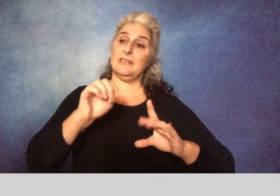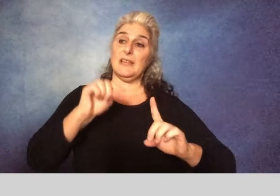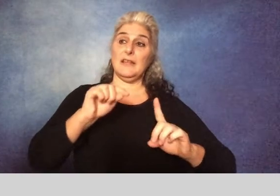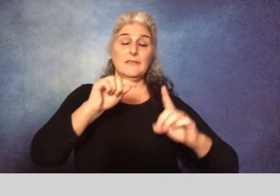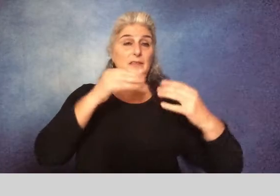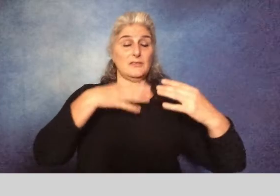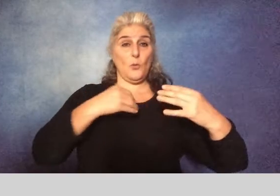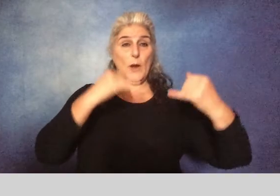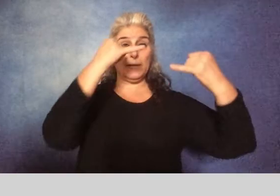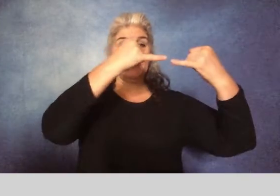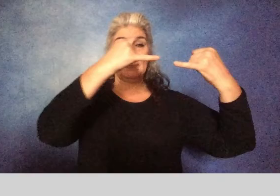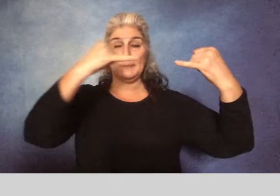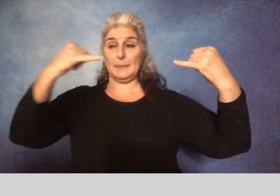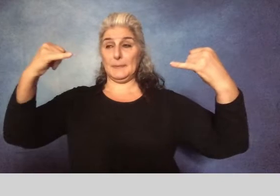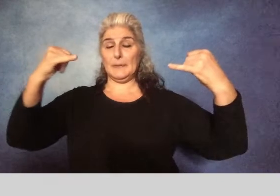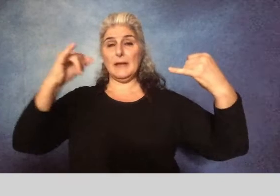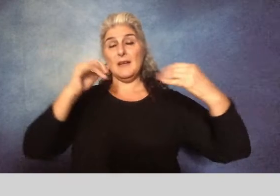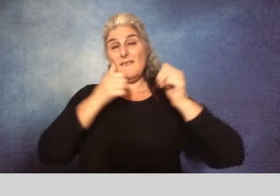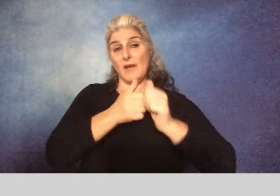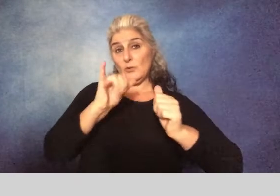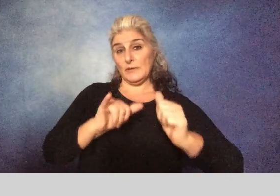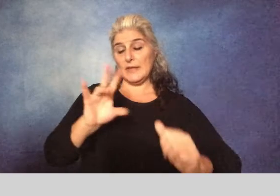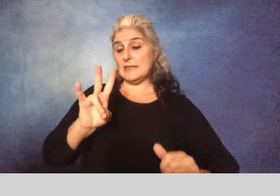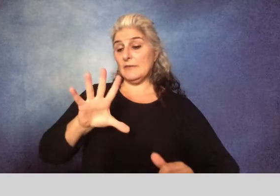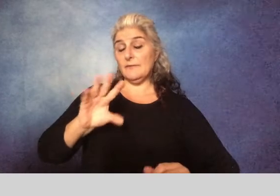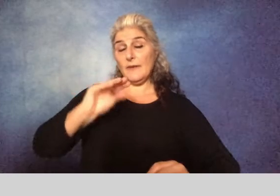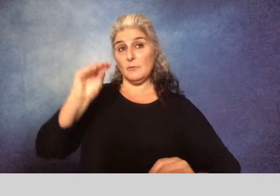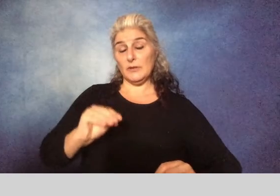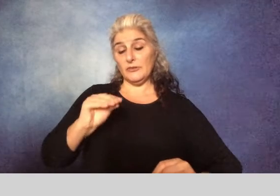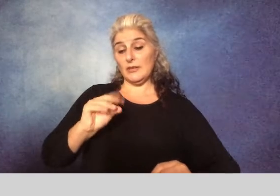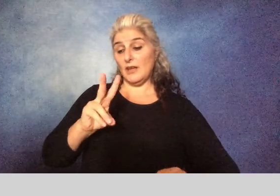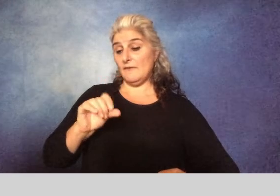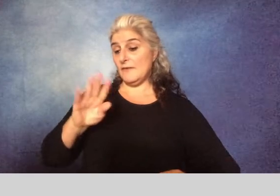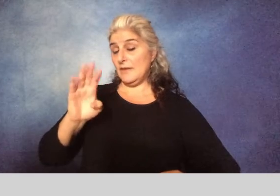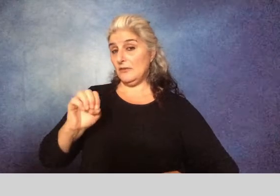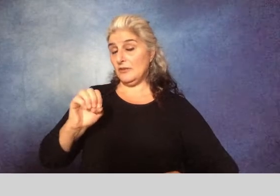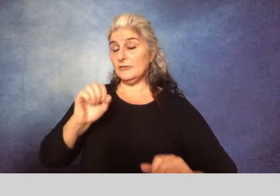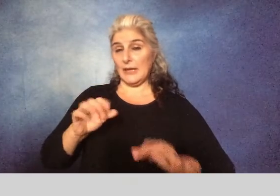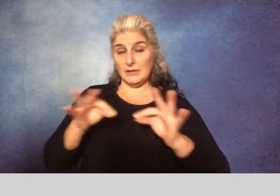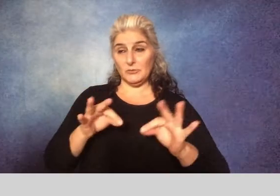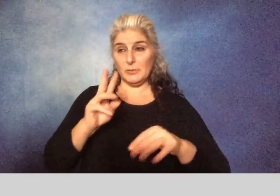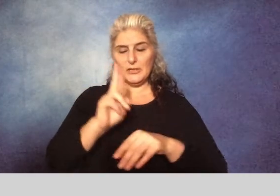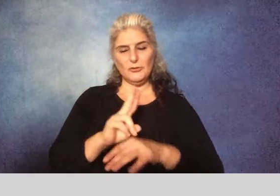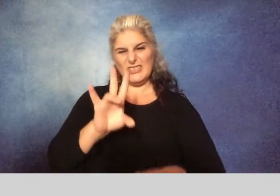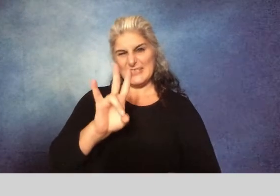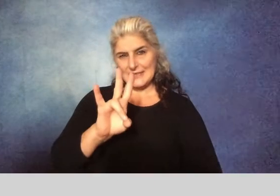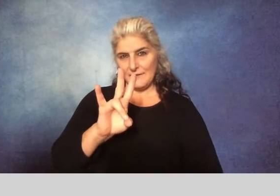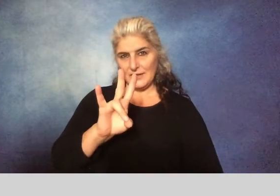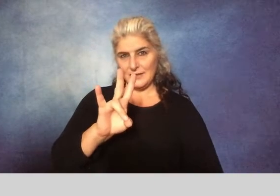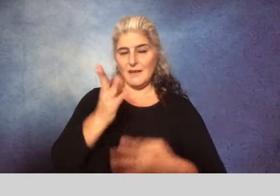Based on this, 75 percent of the variance can be explained using seven principle components. So I extracted the 13 features